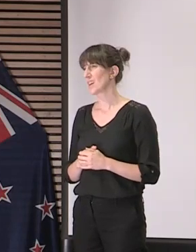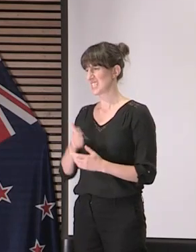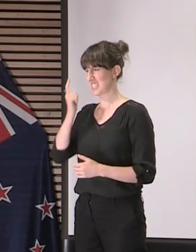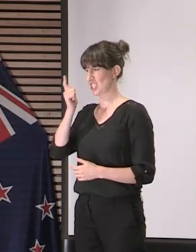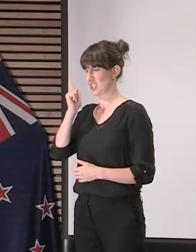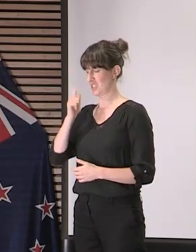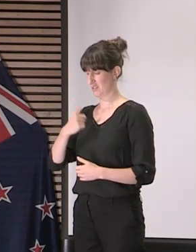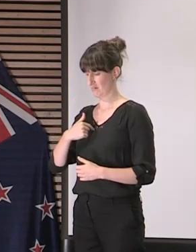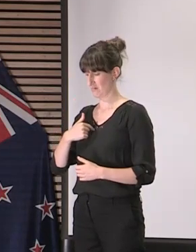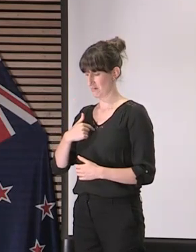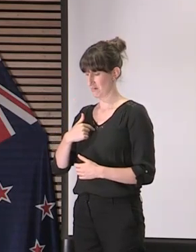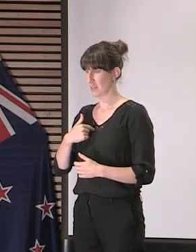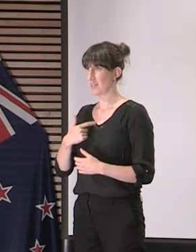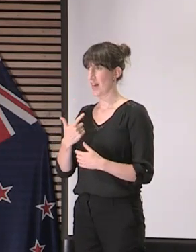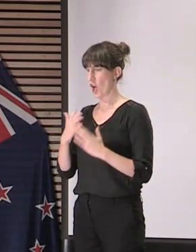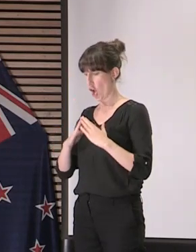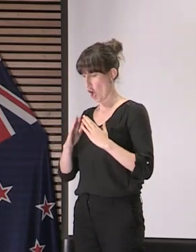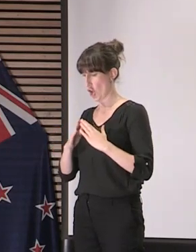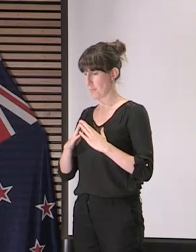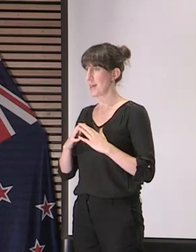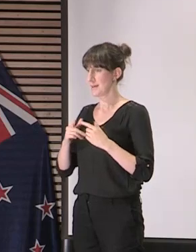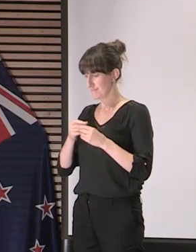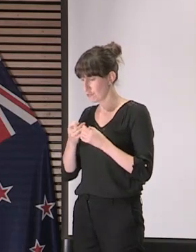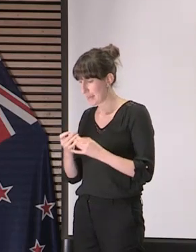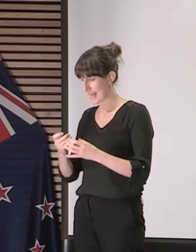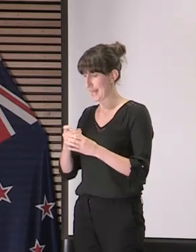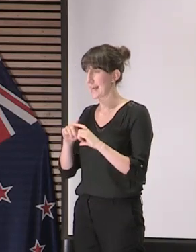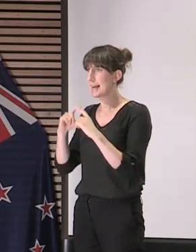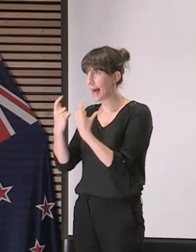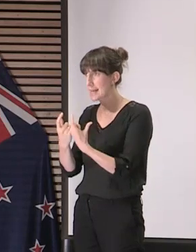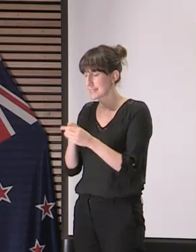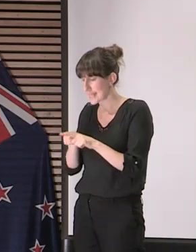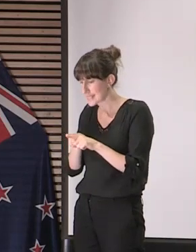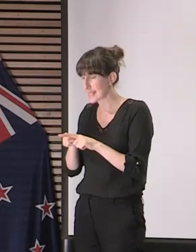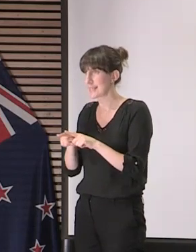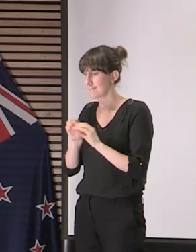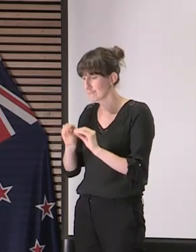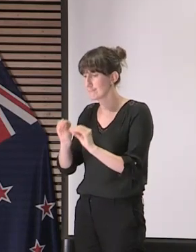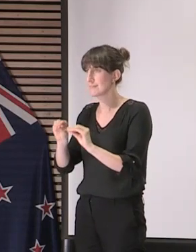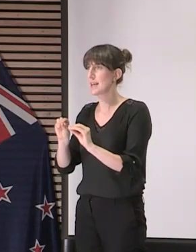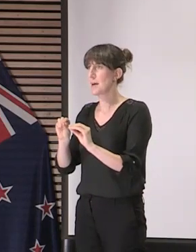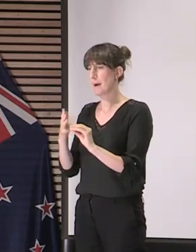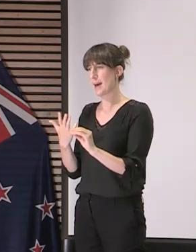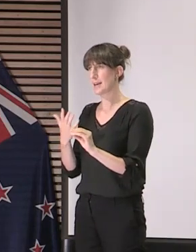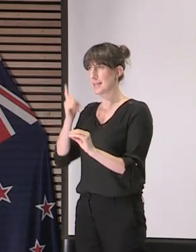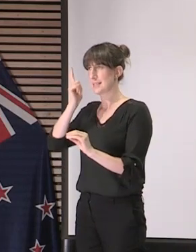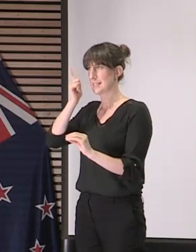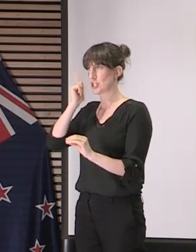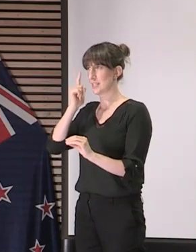We'll come back here. What role will teachers have amongst all this? A lot